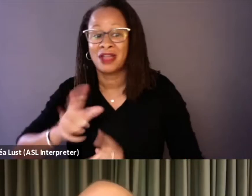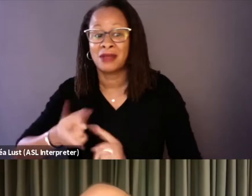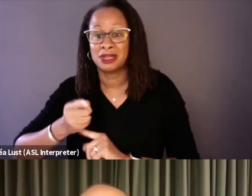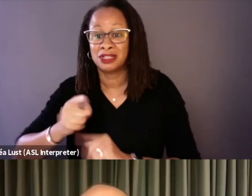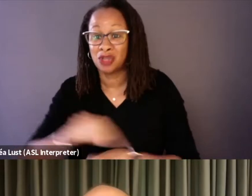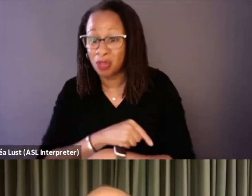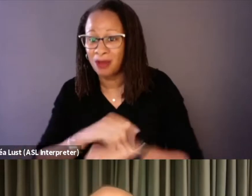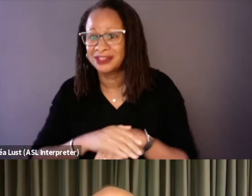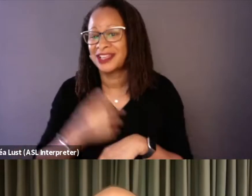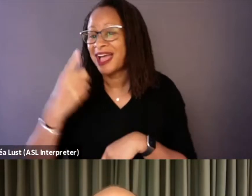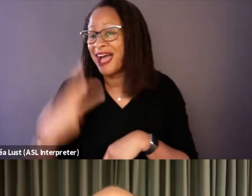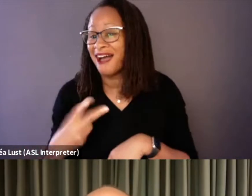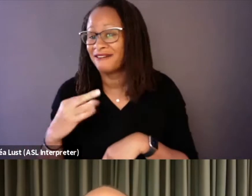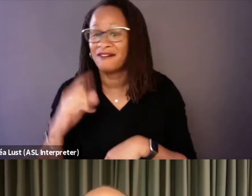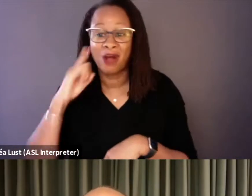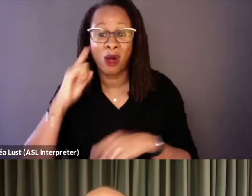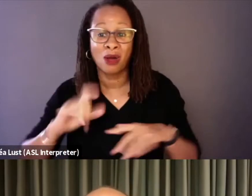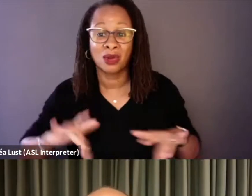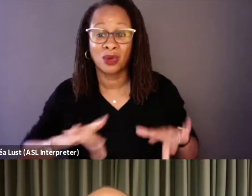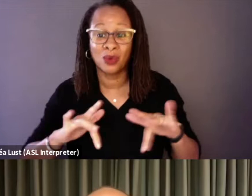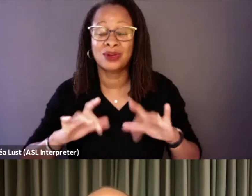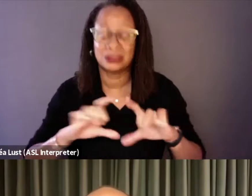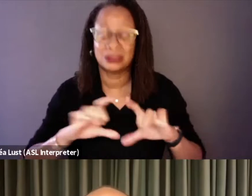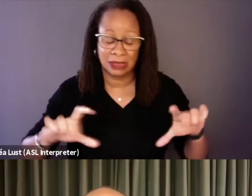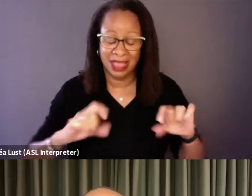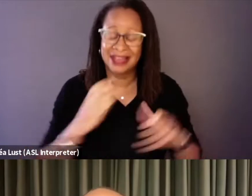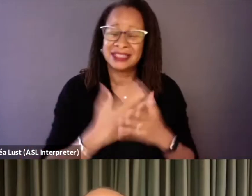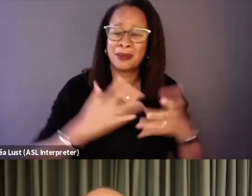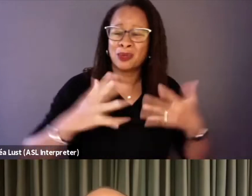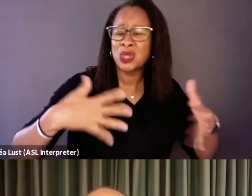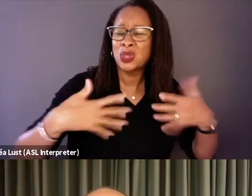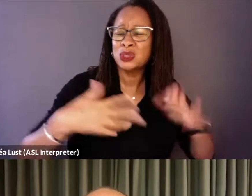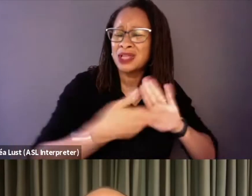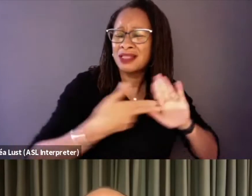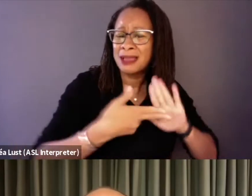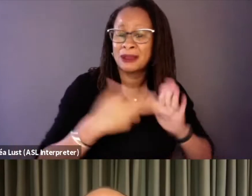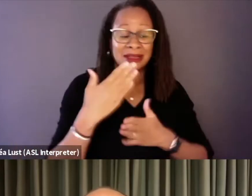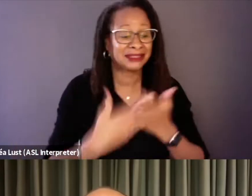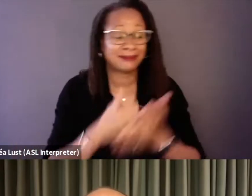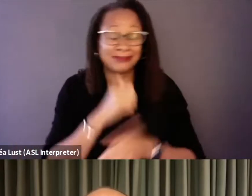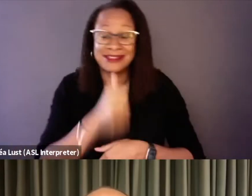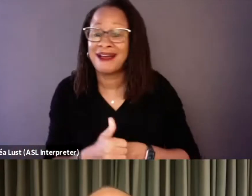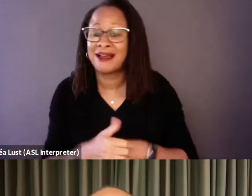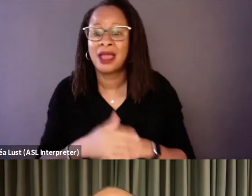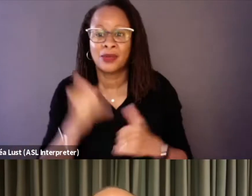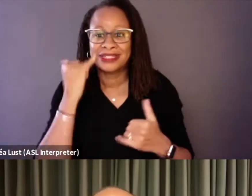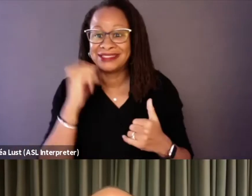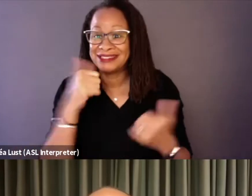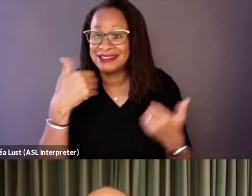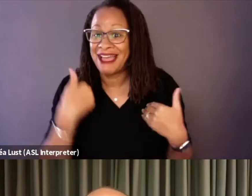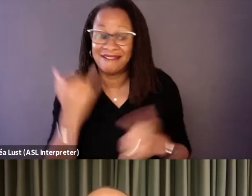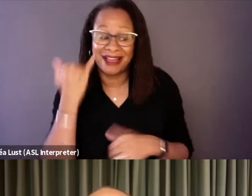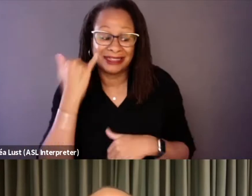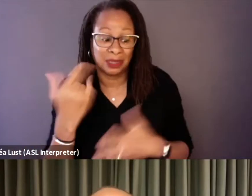And some of it was like loosely labeled, and some of it was not but we really didn't have any idea what was on any of this stuff.